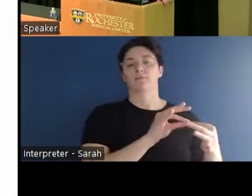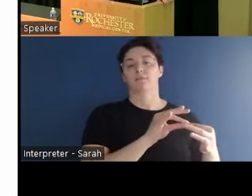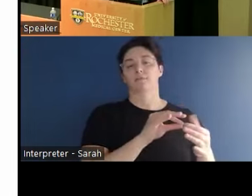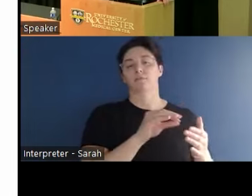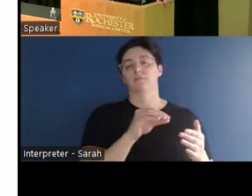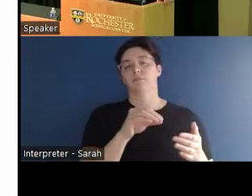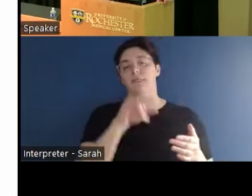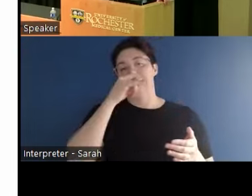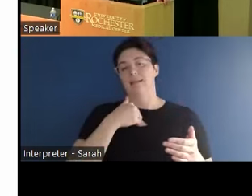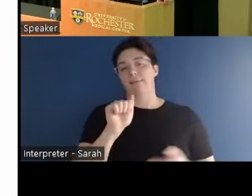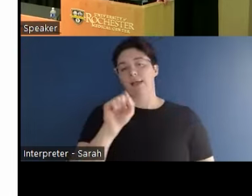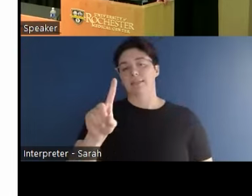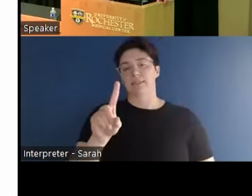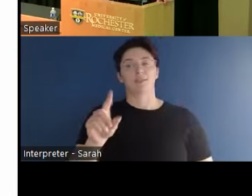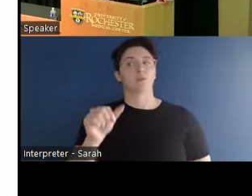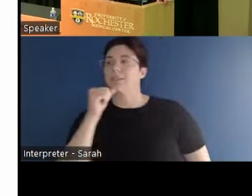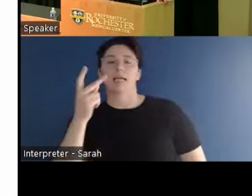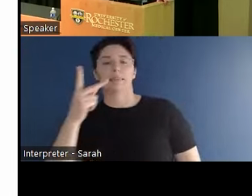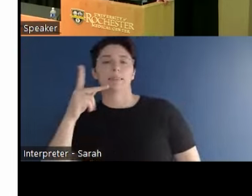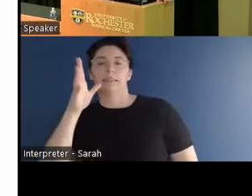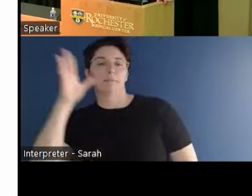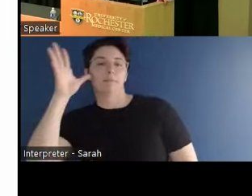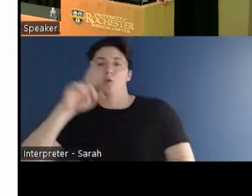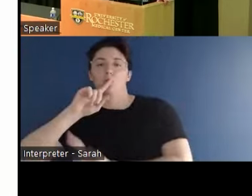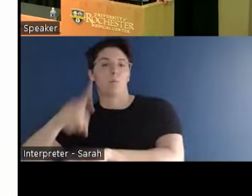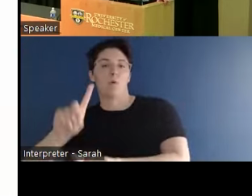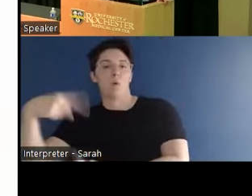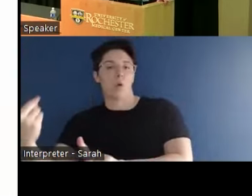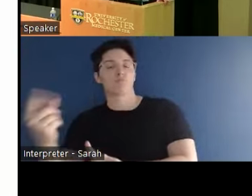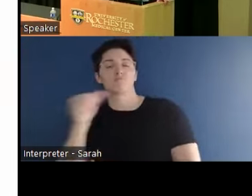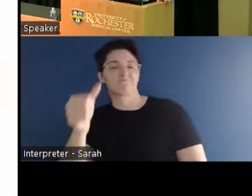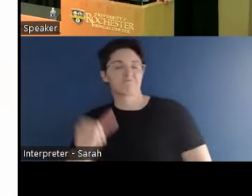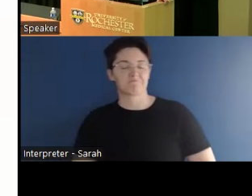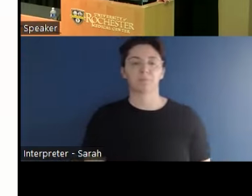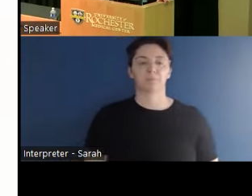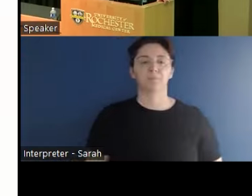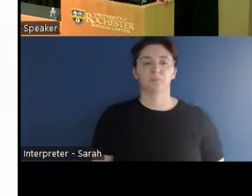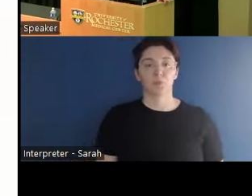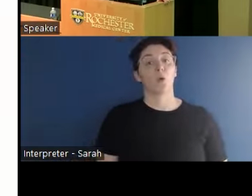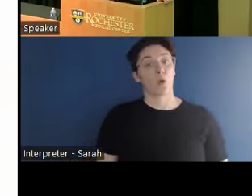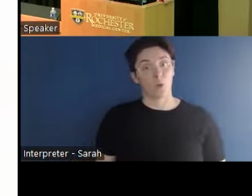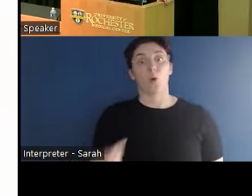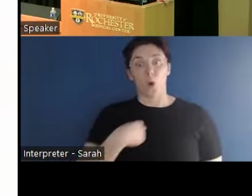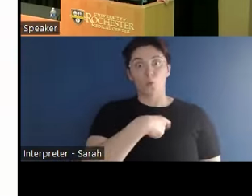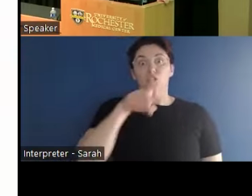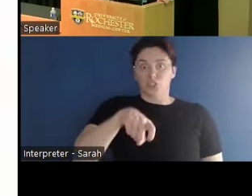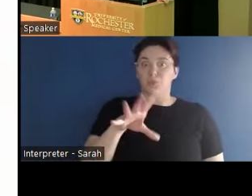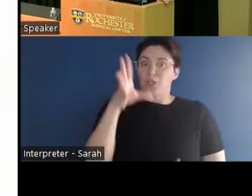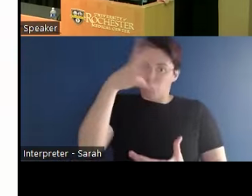we didn't see that with parent report alone so we really really should be including self for child